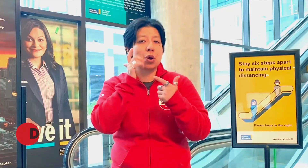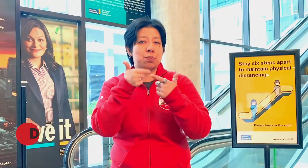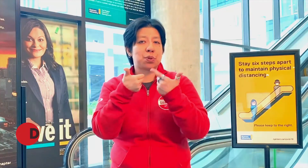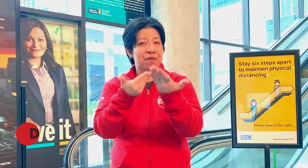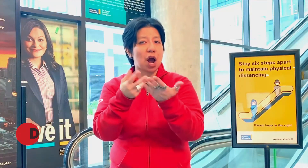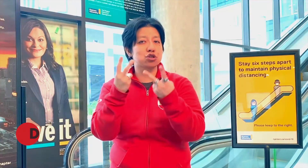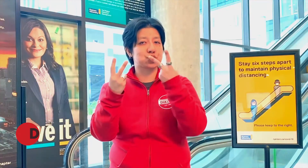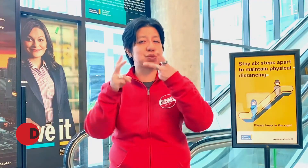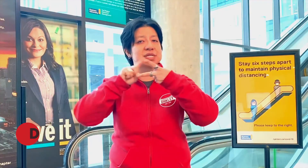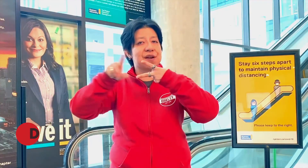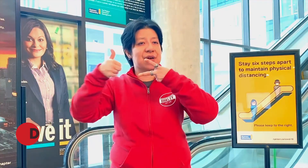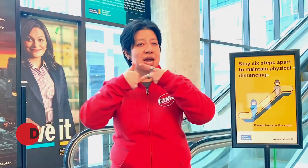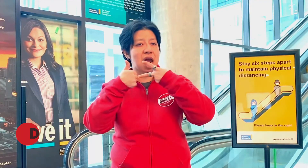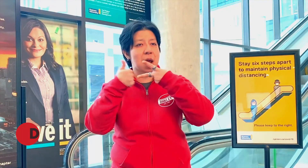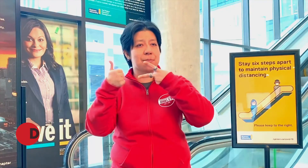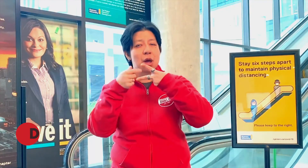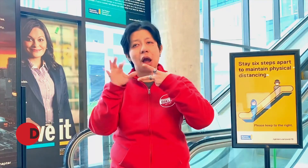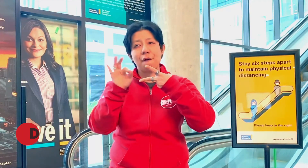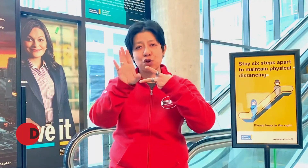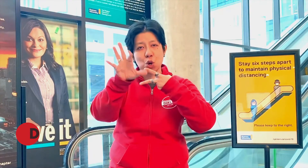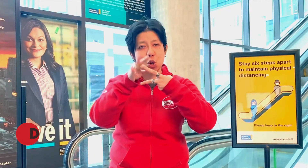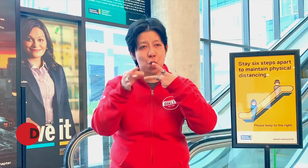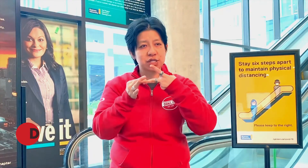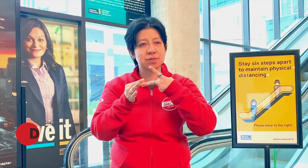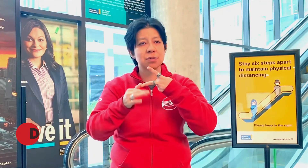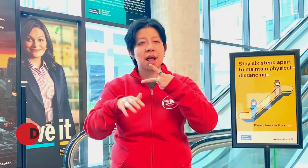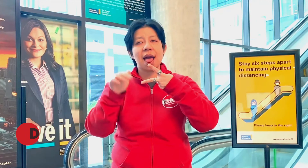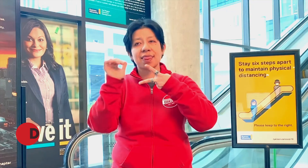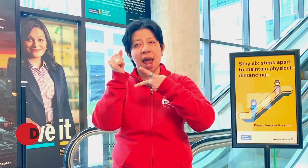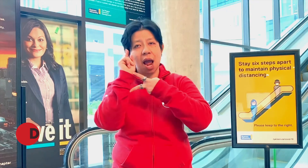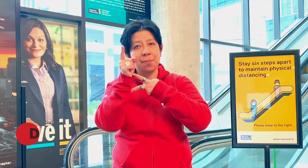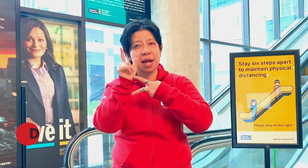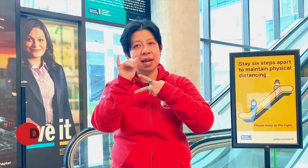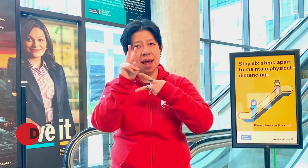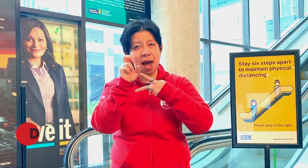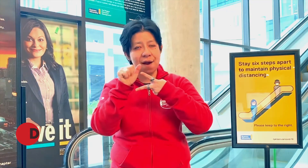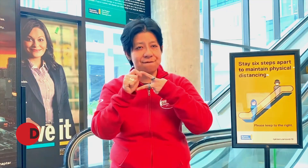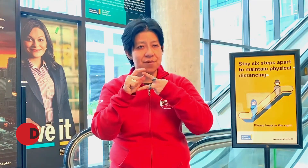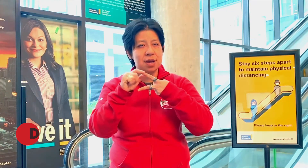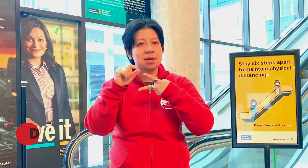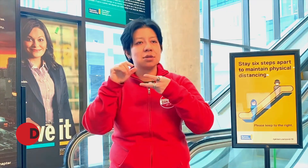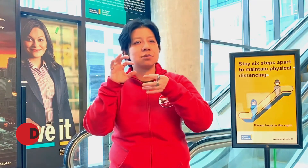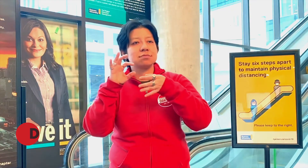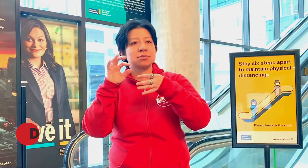You will be asked to watch two 10-minute live sports clips,